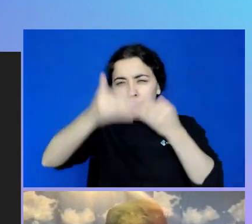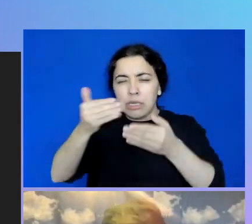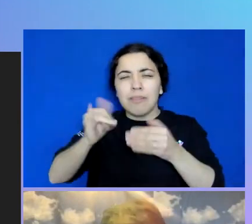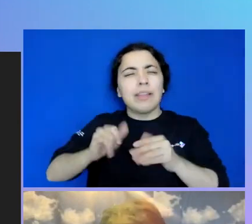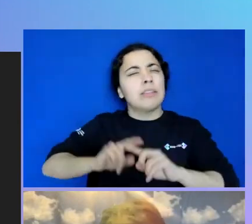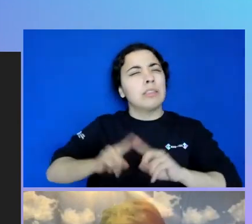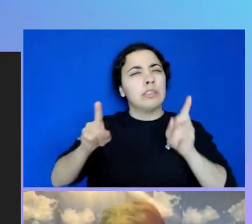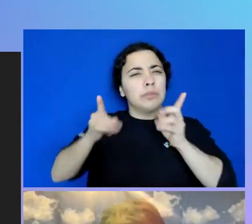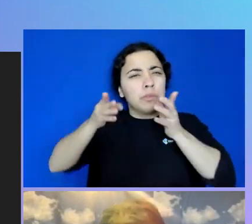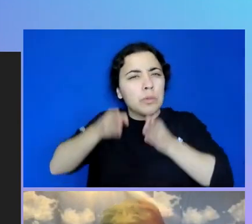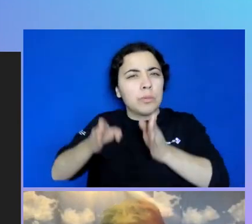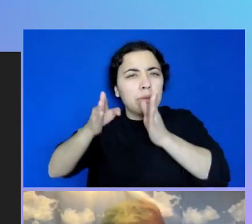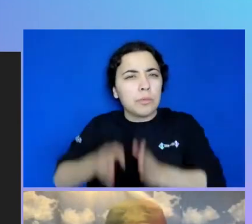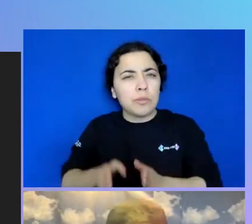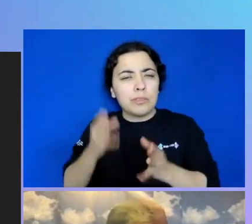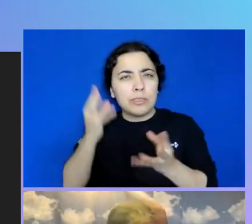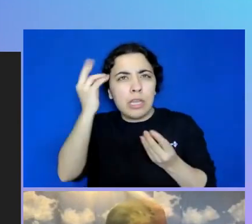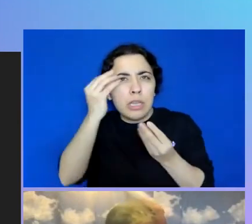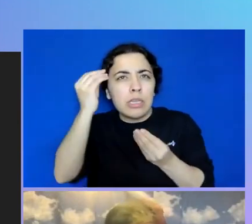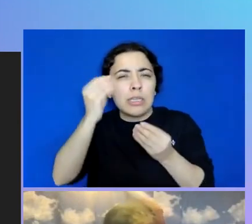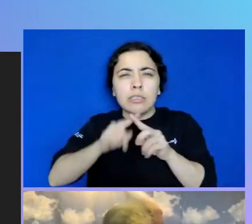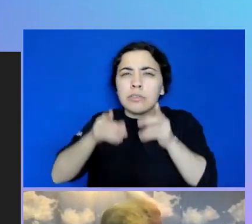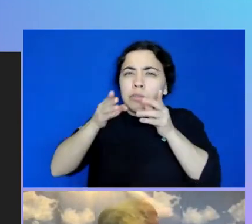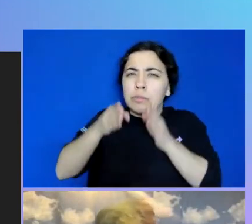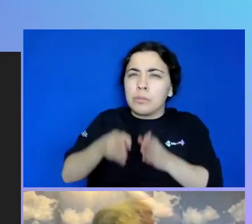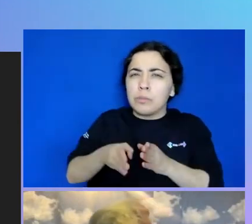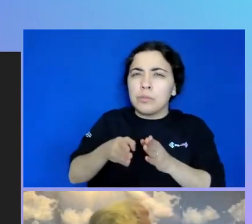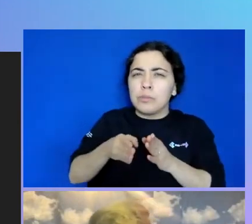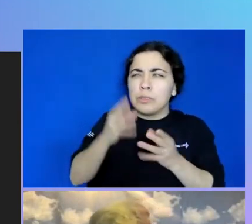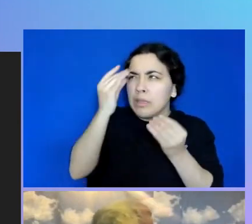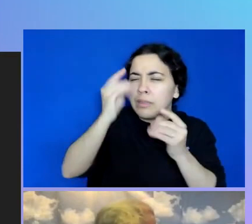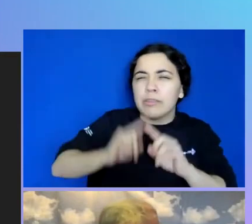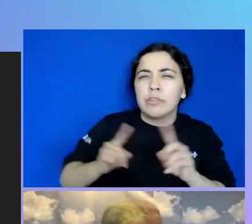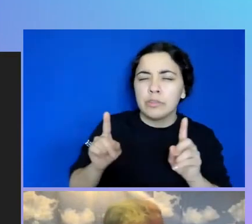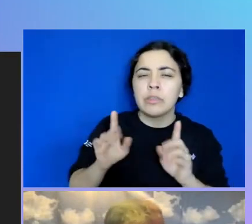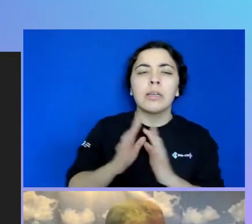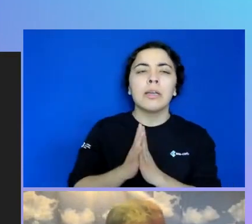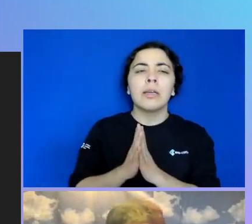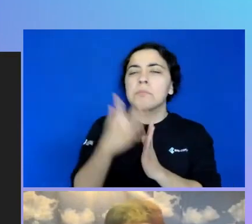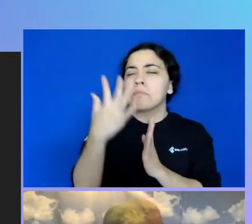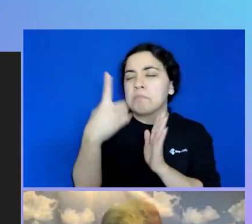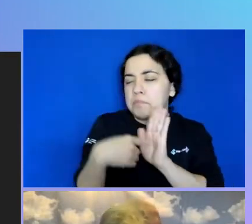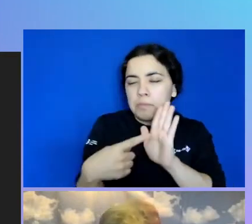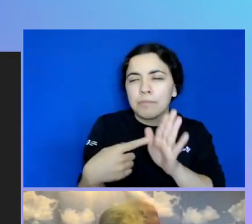having, uh, some mental